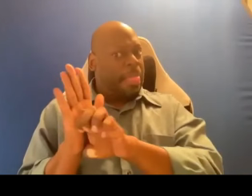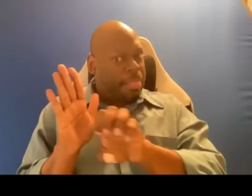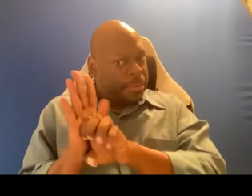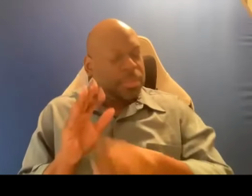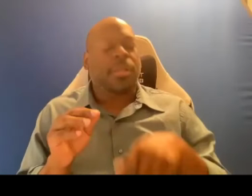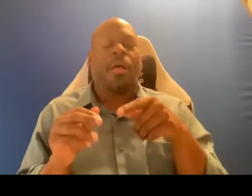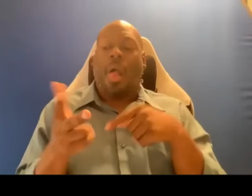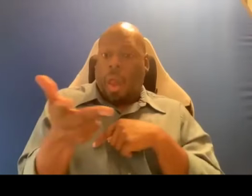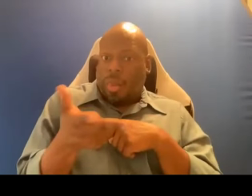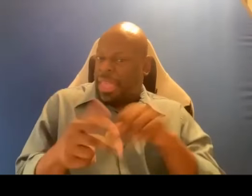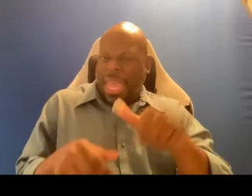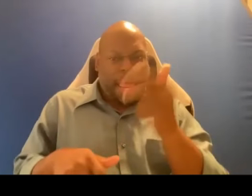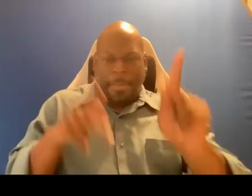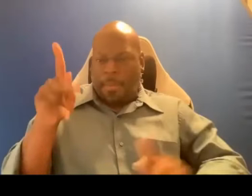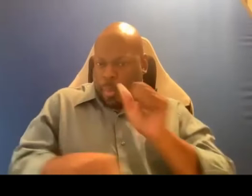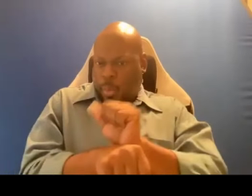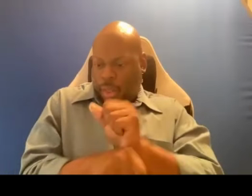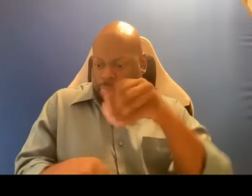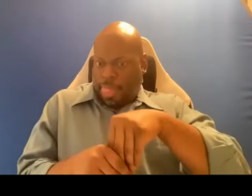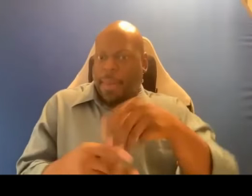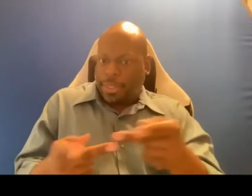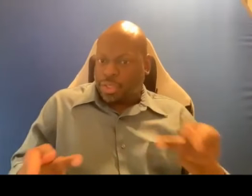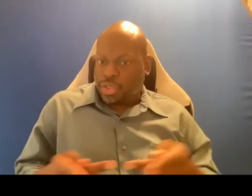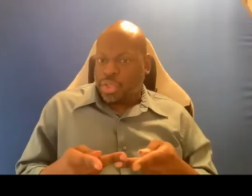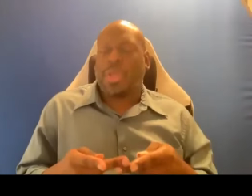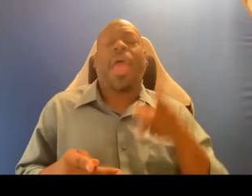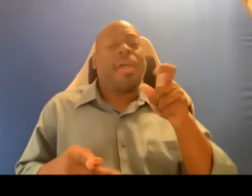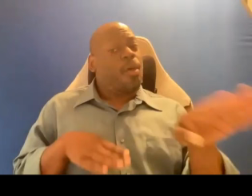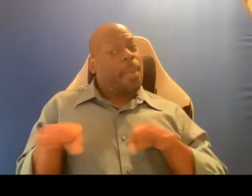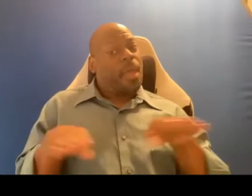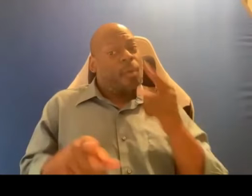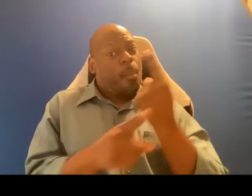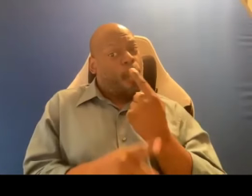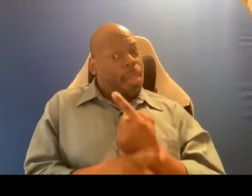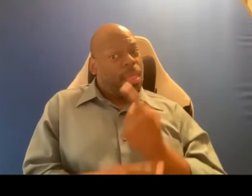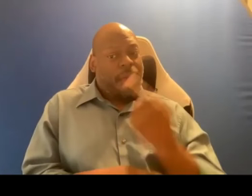positions should act in a manner that is governed by the Local Education Agency and education laws;